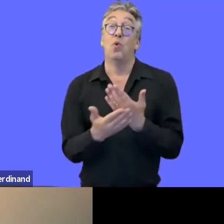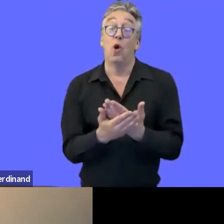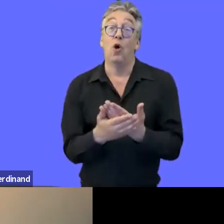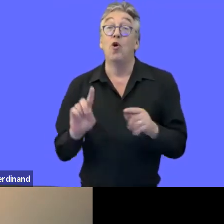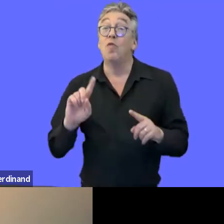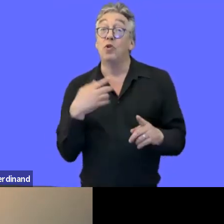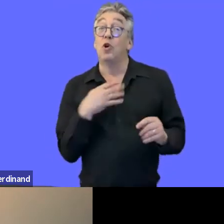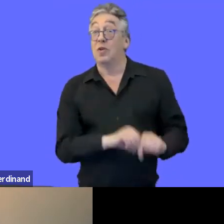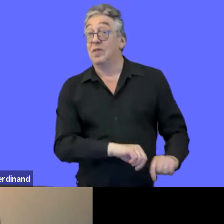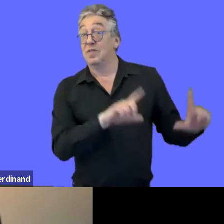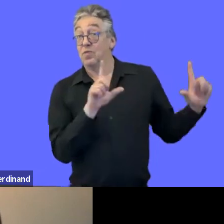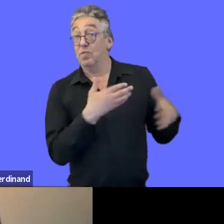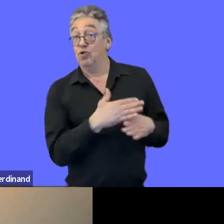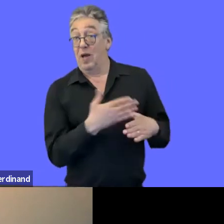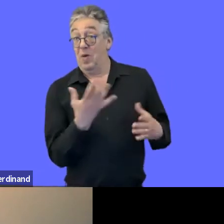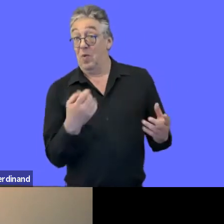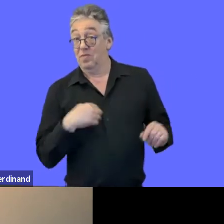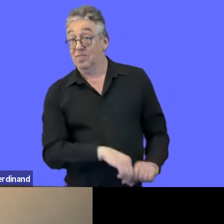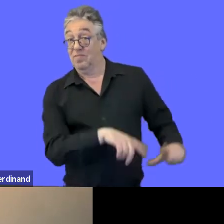to have a PowerPoint presentation.